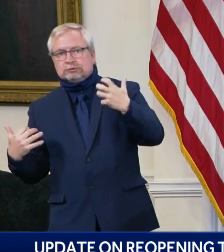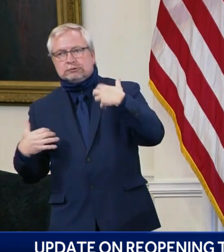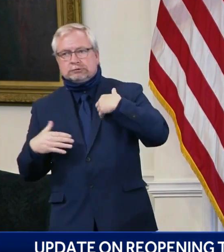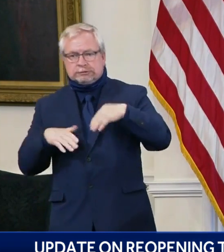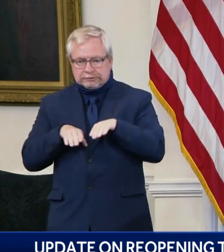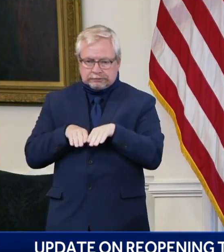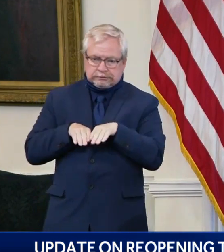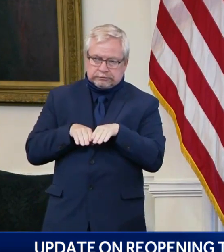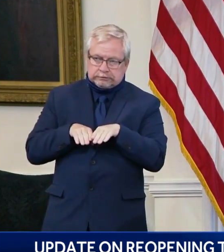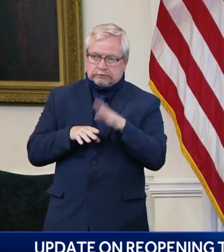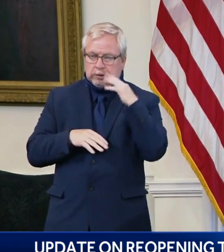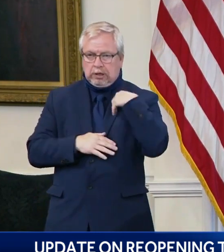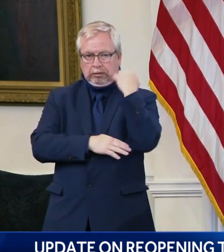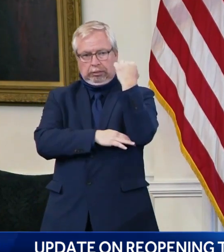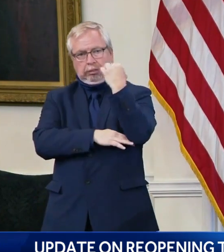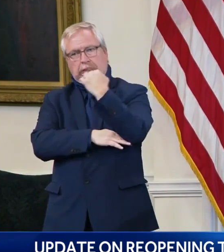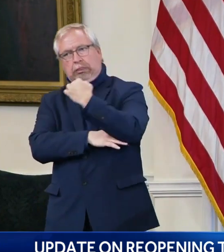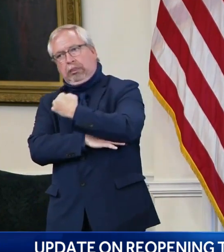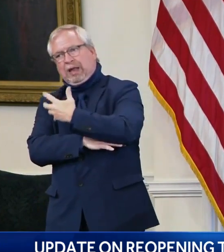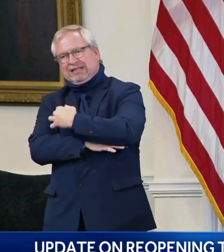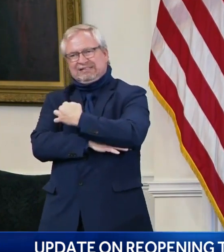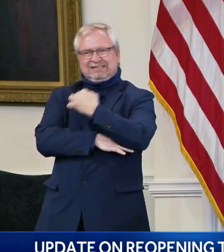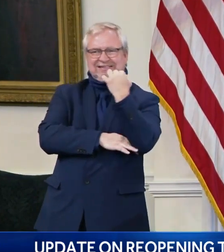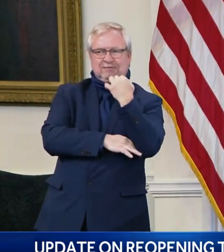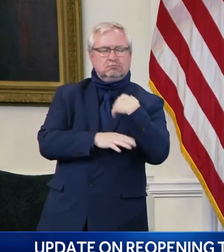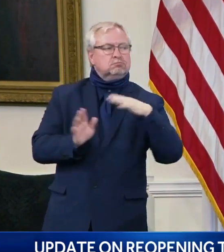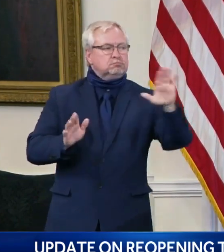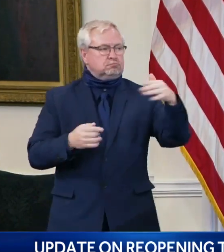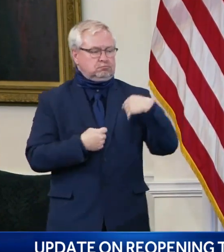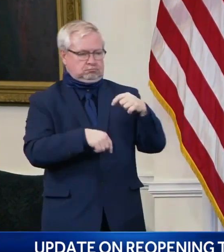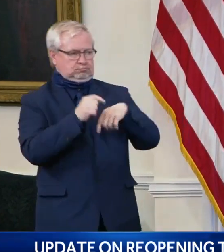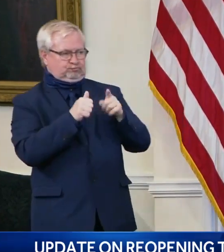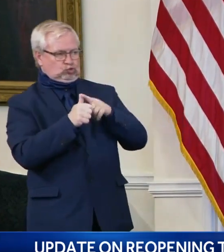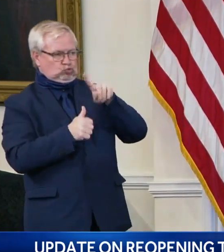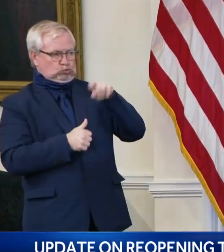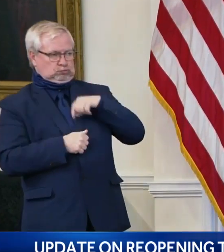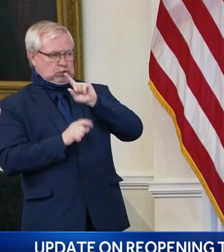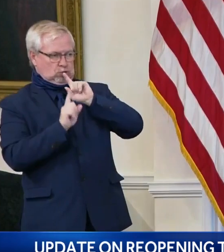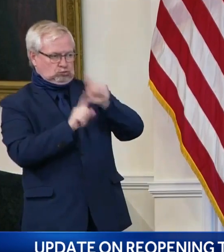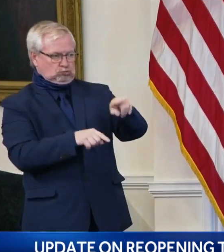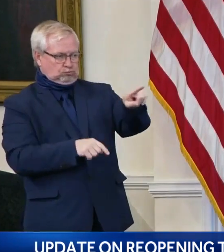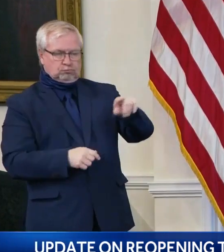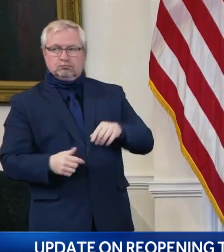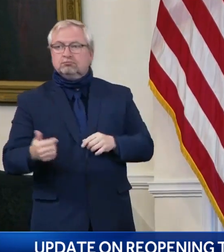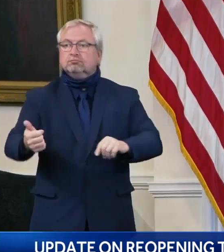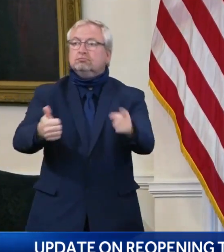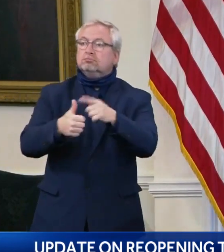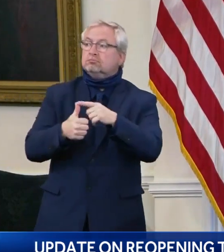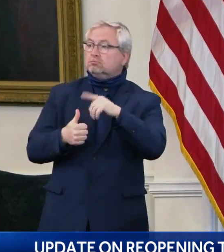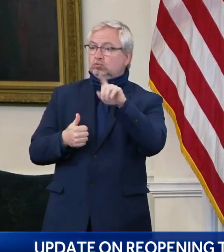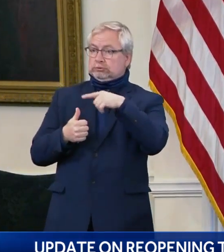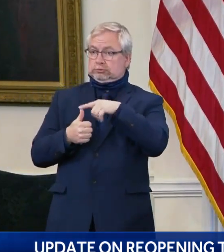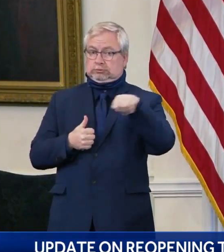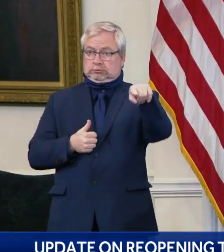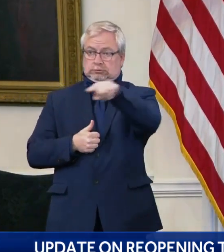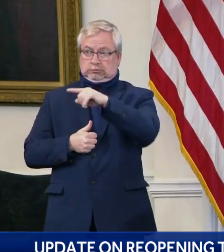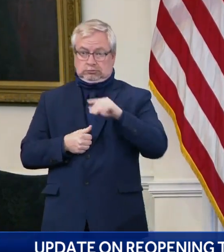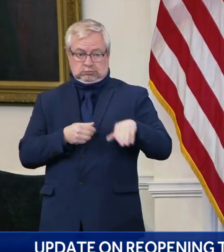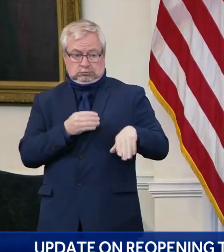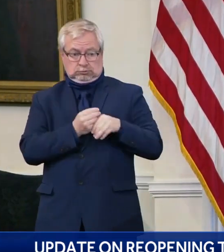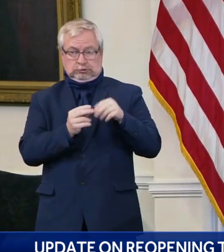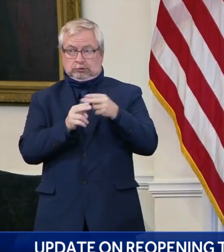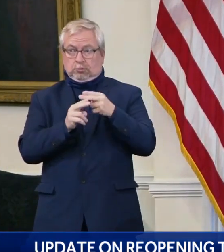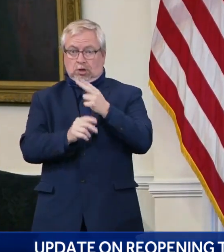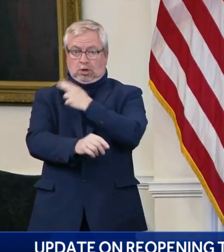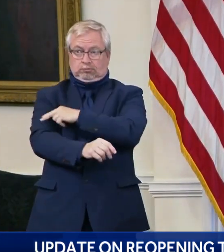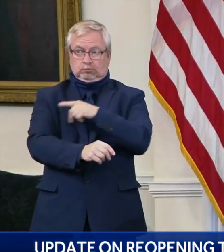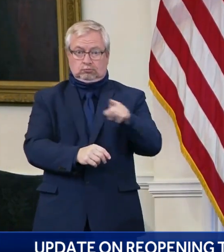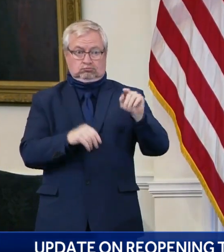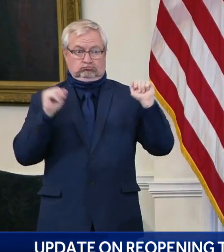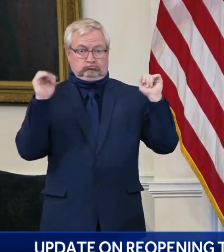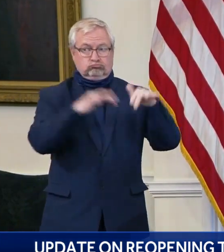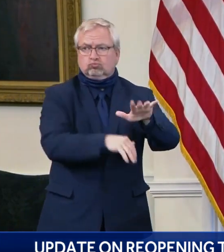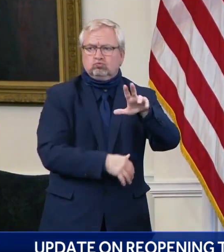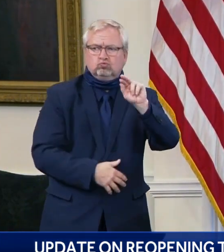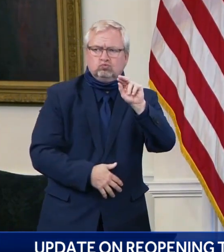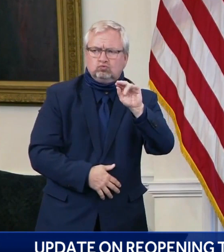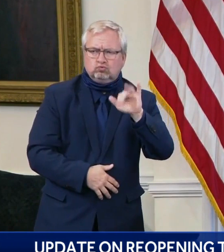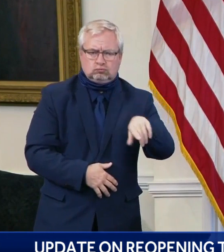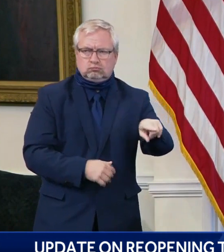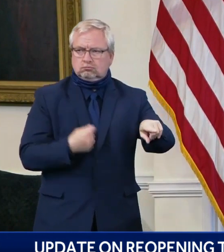WHAT ADVICE DO YOU HAVE FOR THOSE DOING THEIR BEST TO STAY -- GOVERNOR HOGAN: OUR GOAL WAS NOT TO FILL UP THE SURGE HOSPITALS.